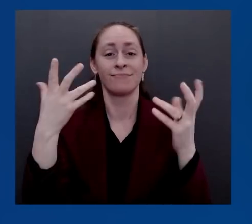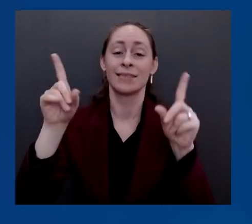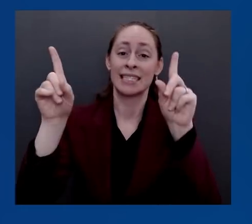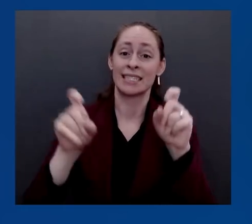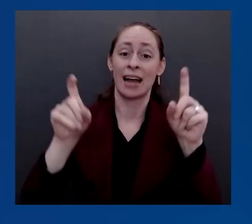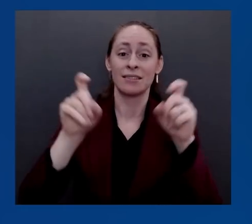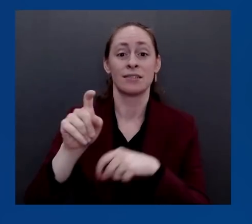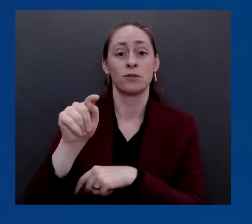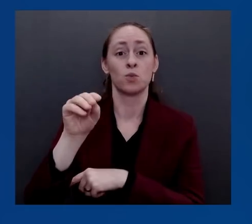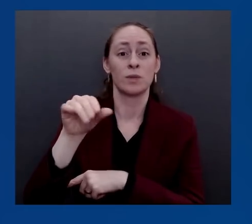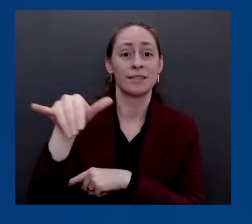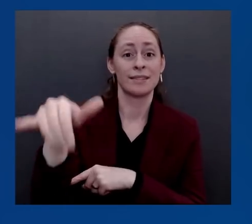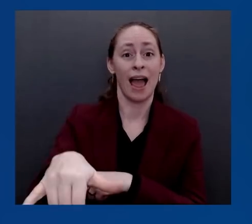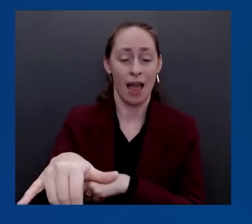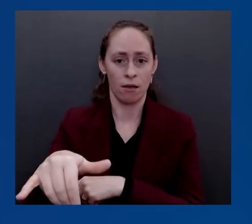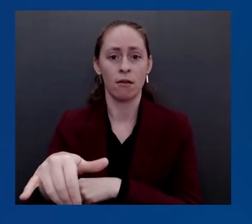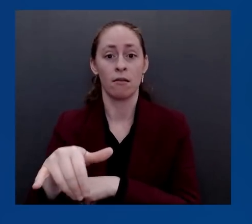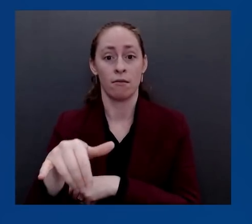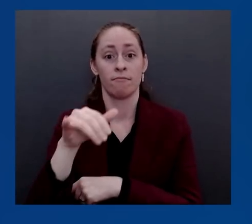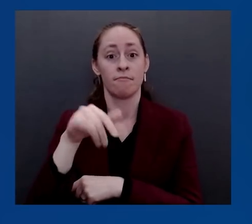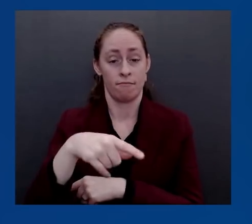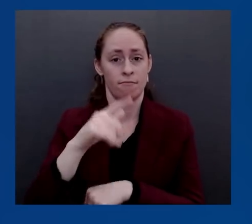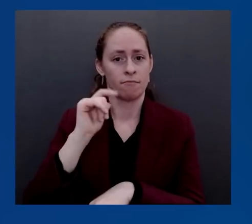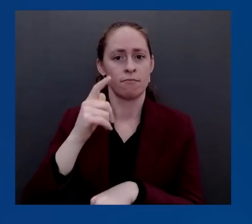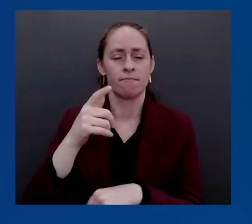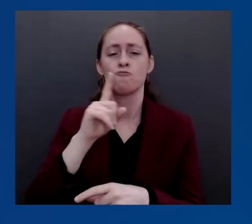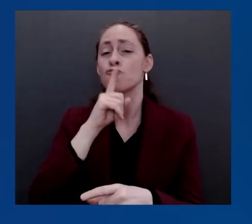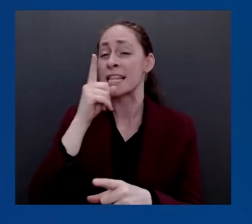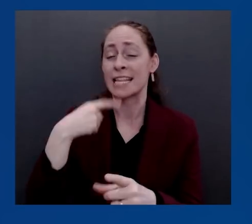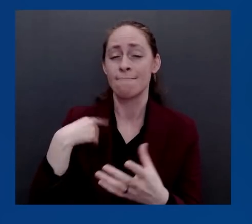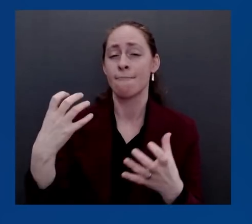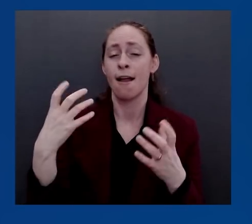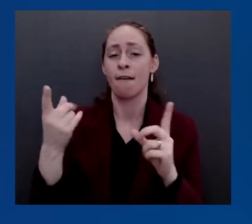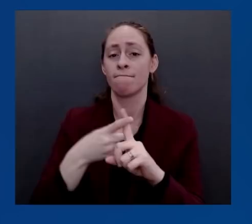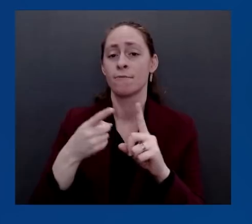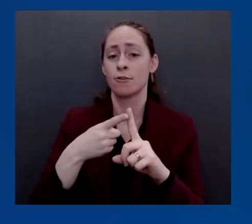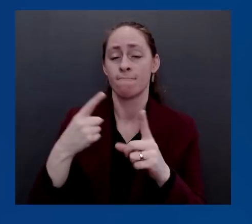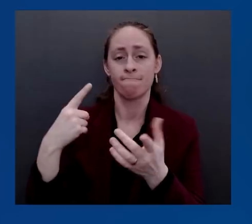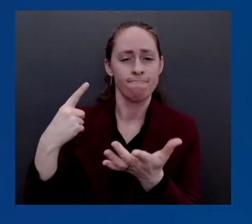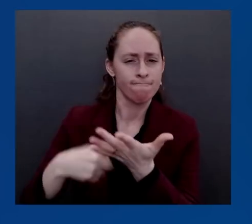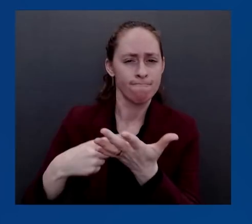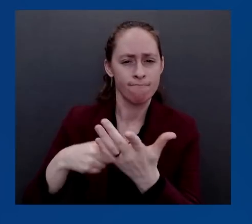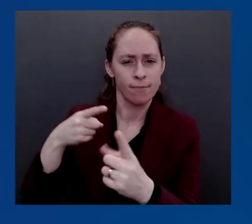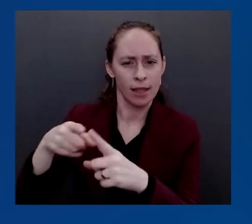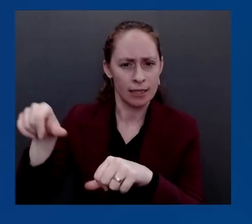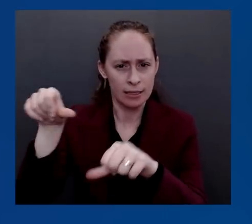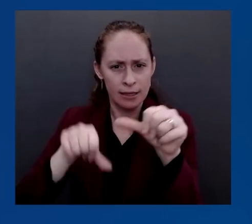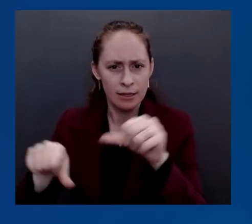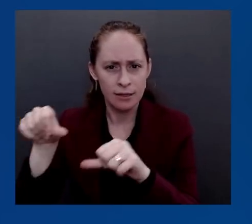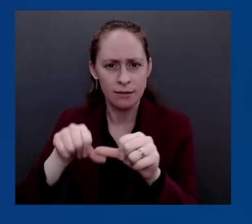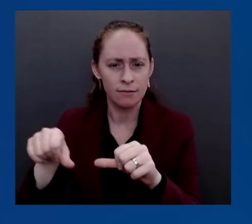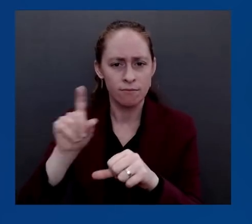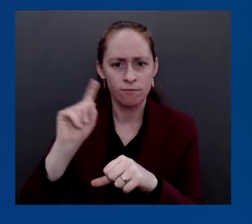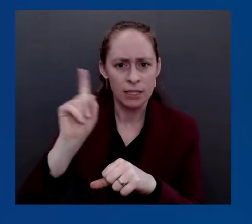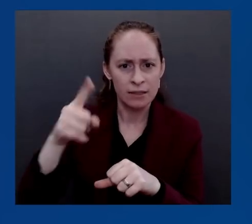where people are masked, which is why our test-to-stay strategy is now both use masks, but also using two tests a day [week].